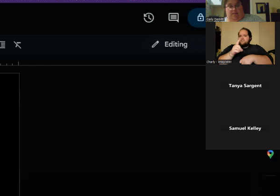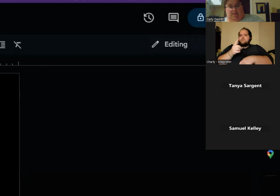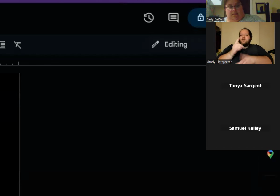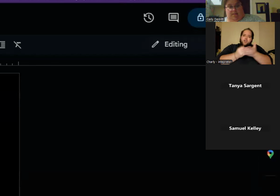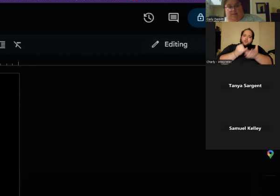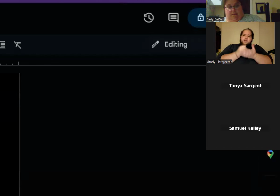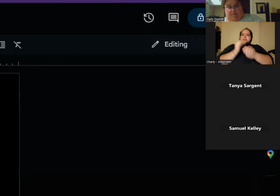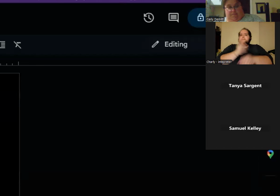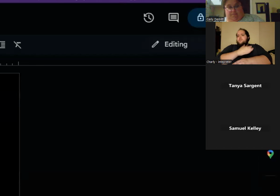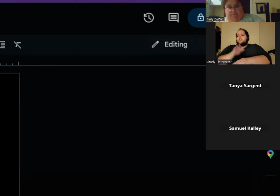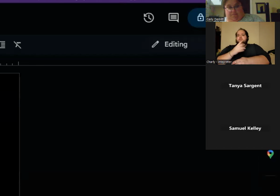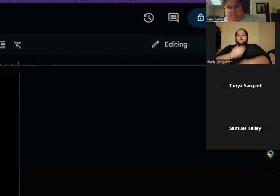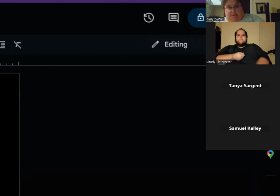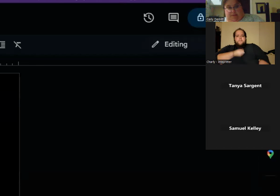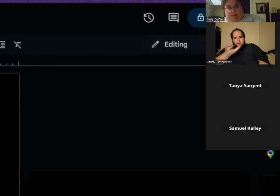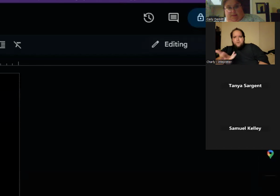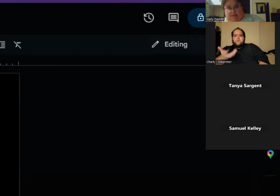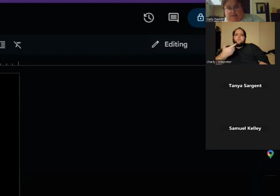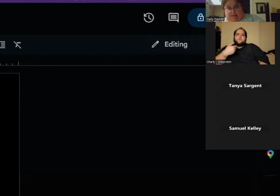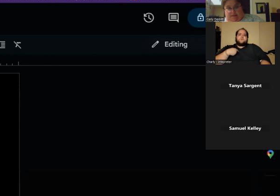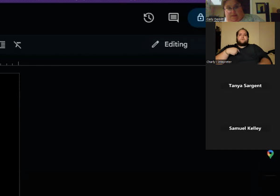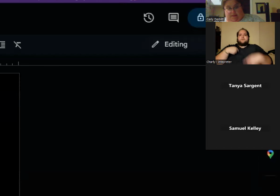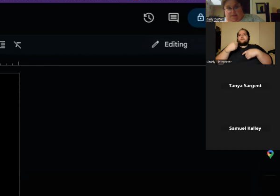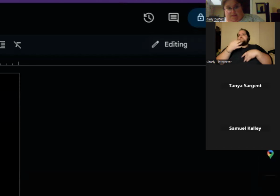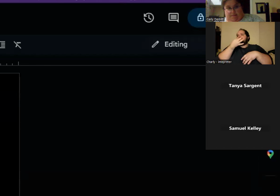combinations between different mediums. including digital art, sculpture,